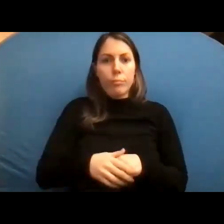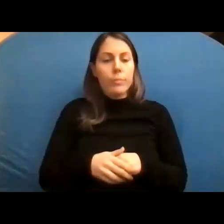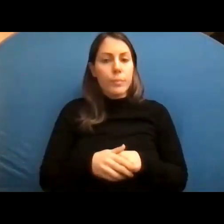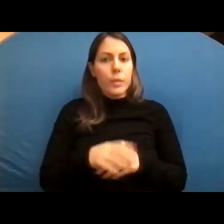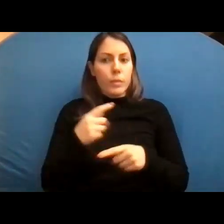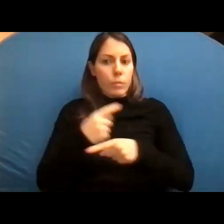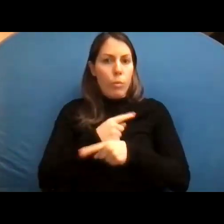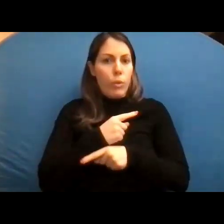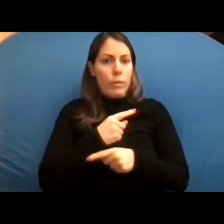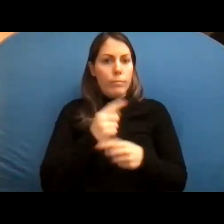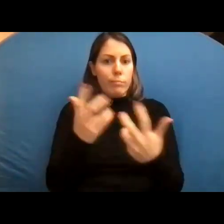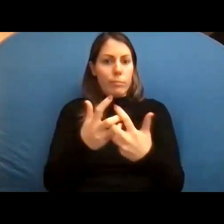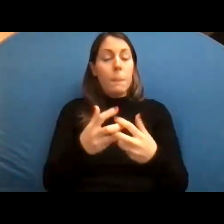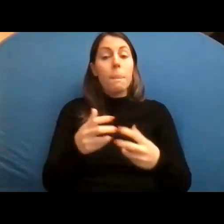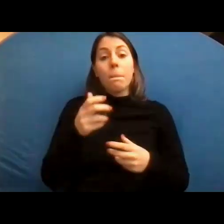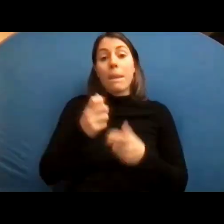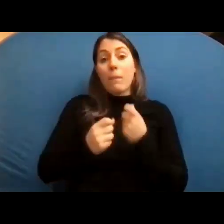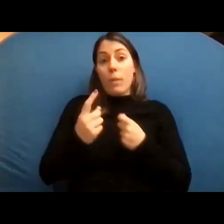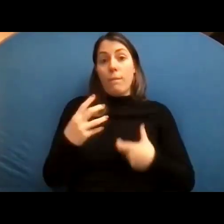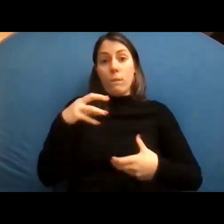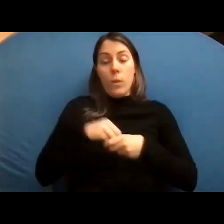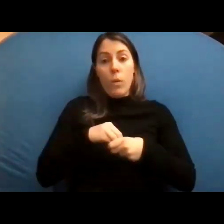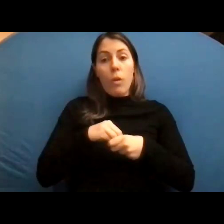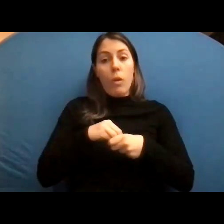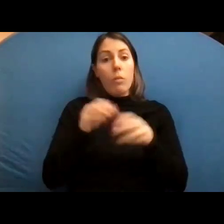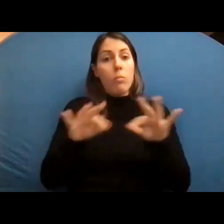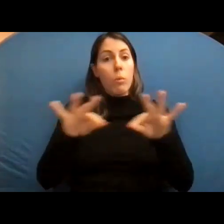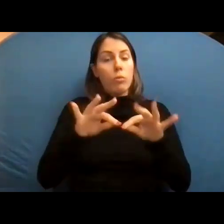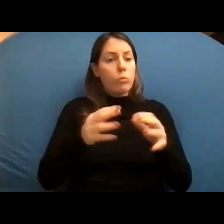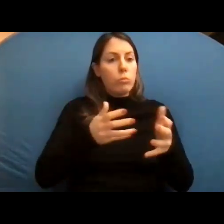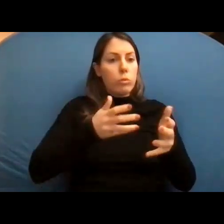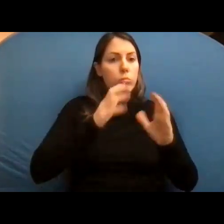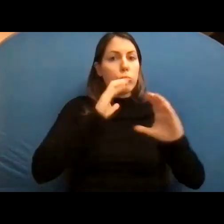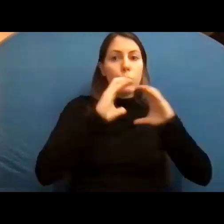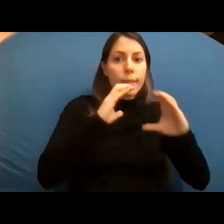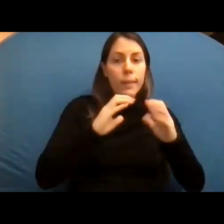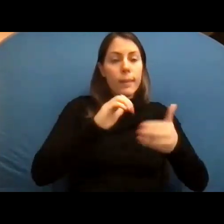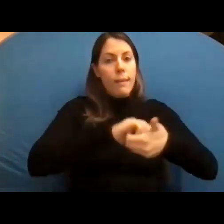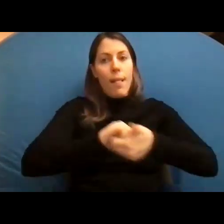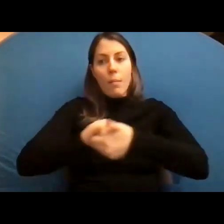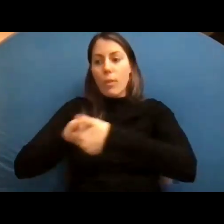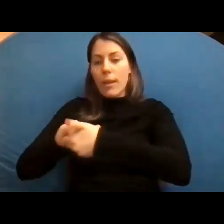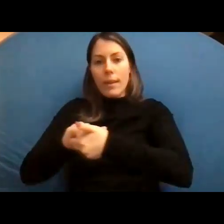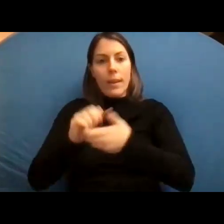toward effective communication. And so for everyone involved to always be consulting with